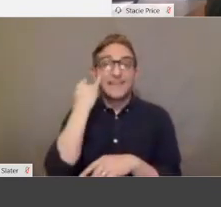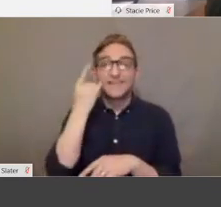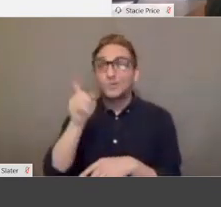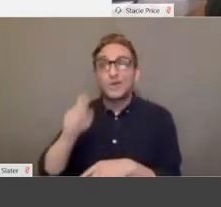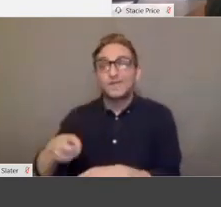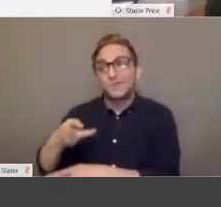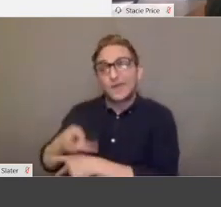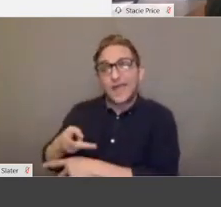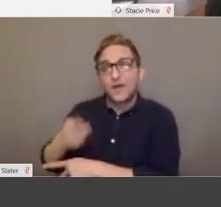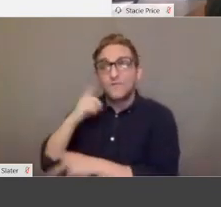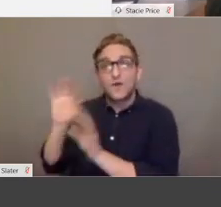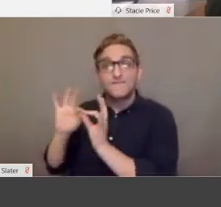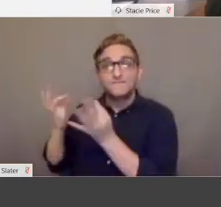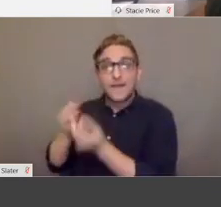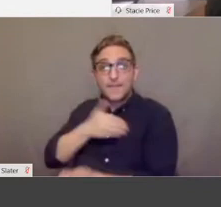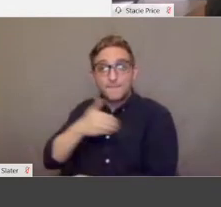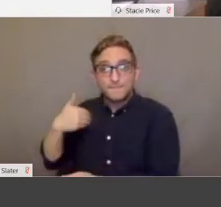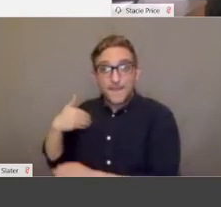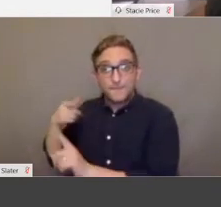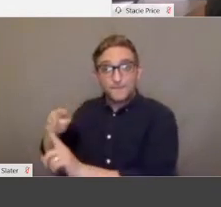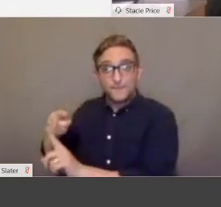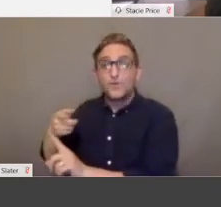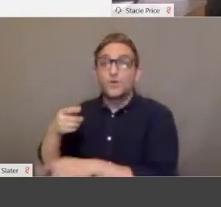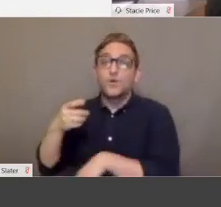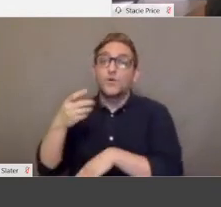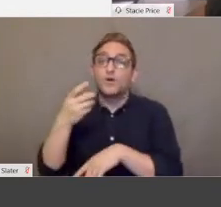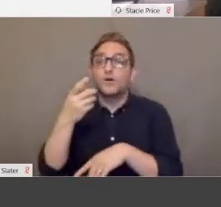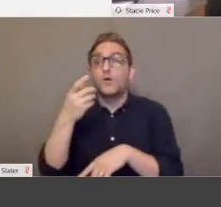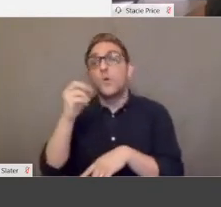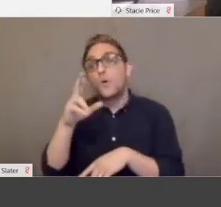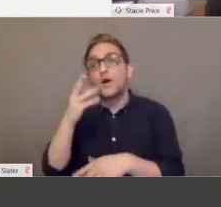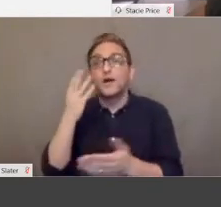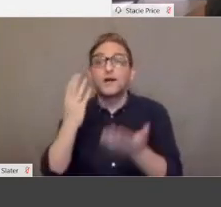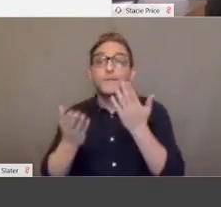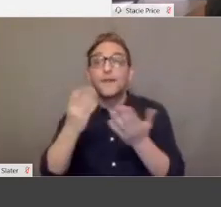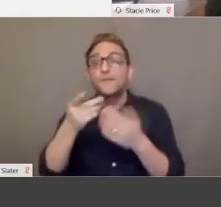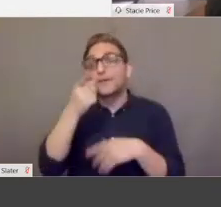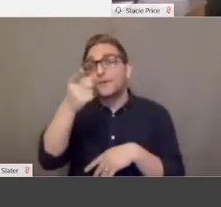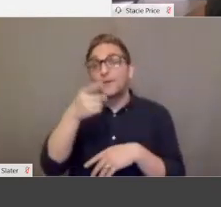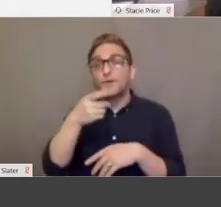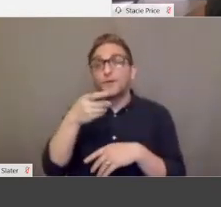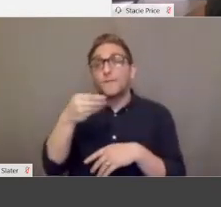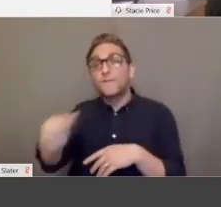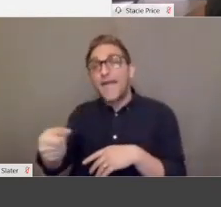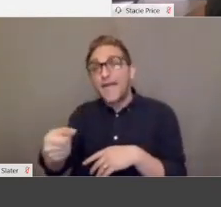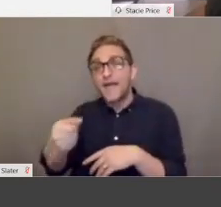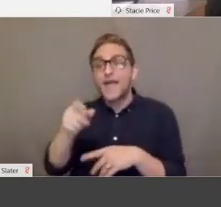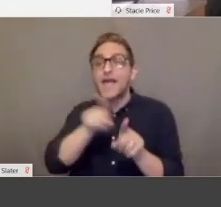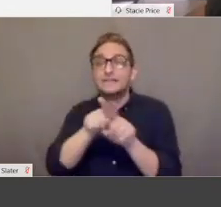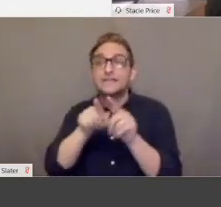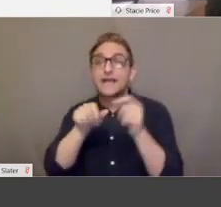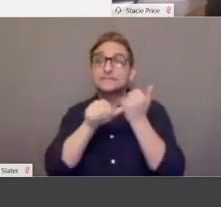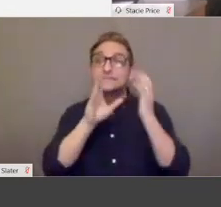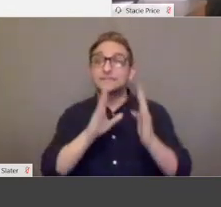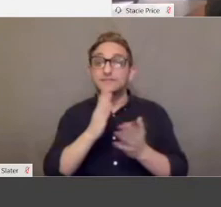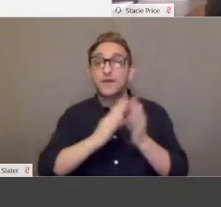If you have a paid position as assistant, you can't take time off from your employer